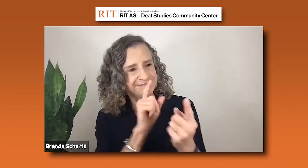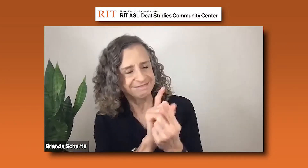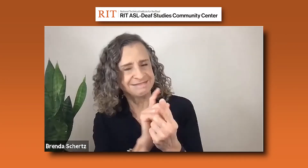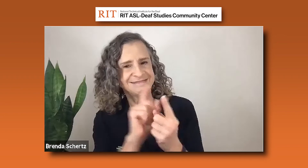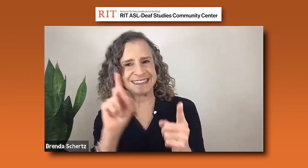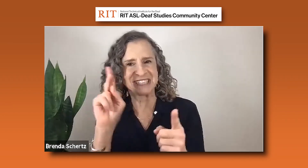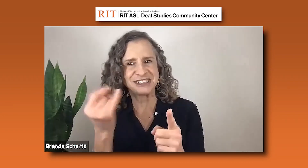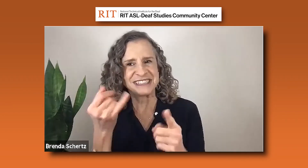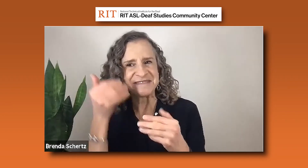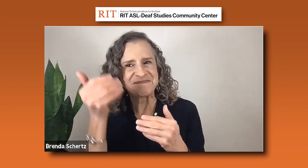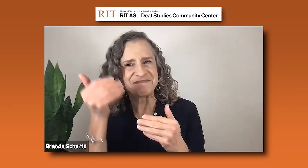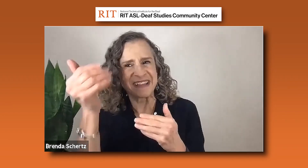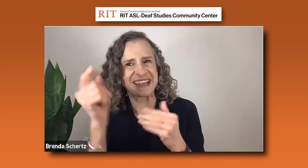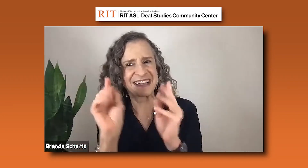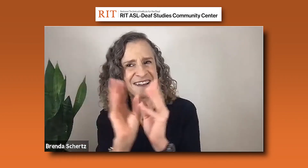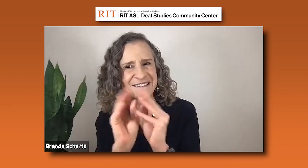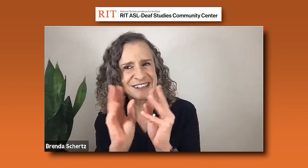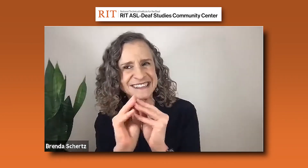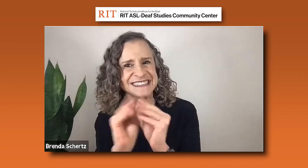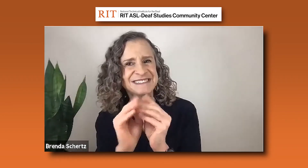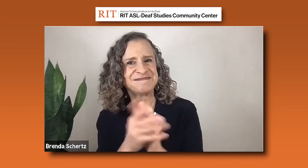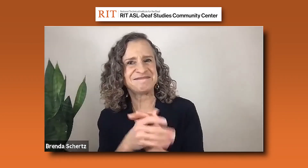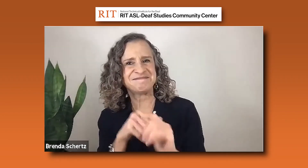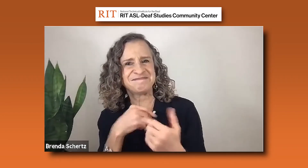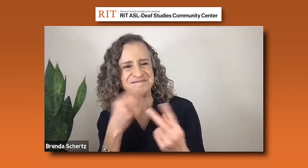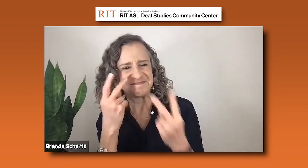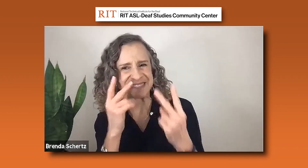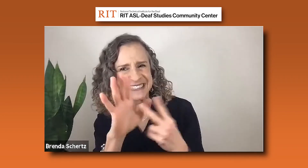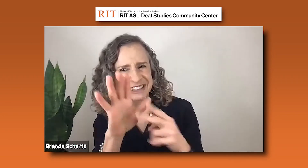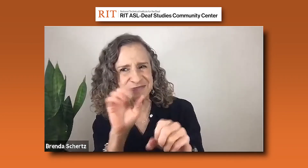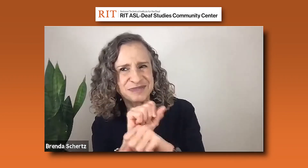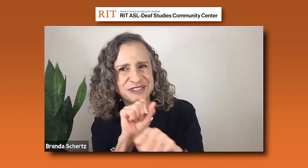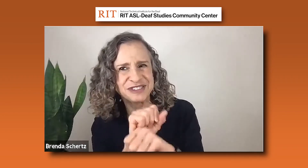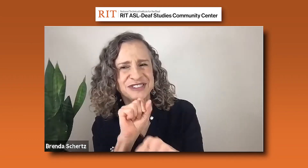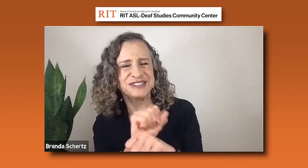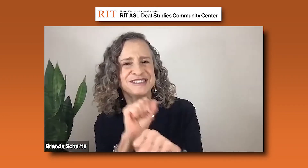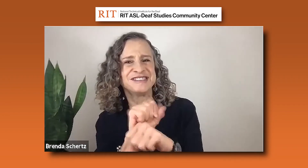I've met Keith at various conferences and seen his work